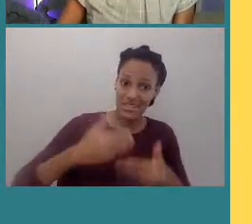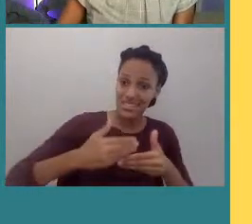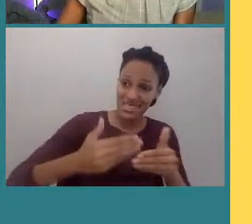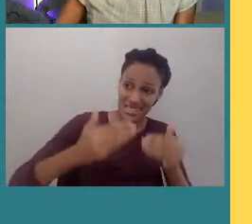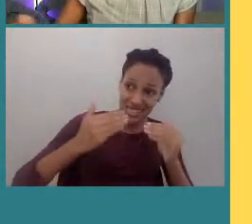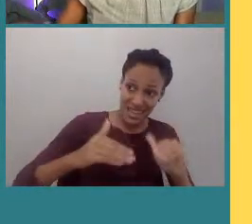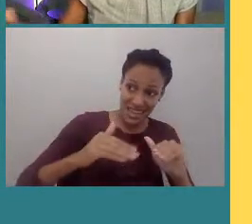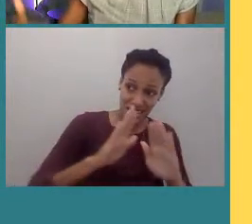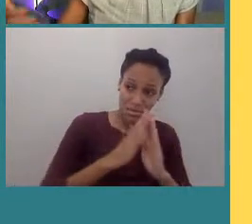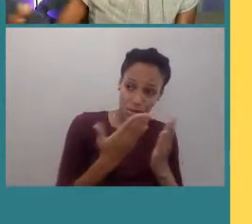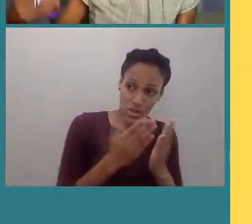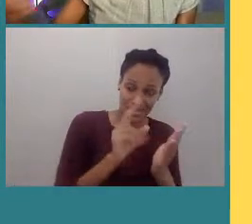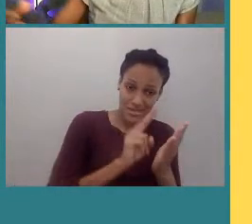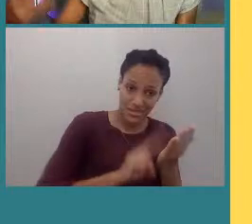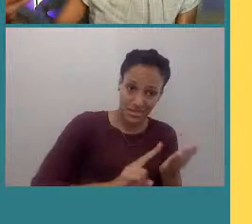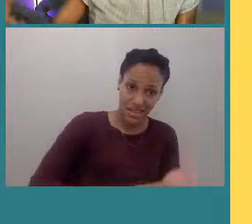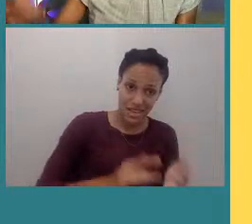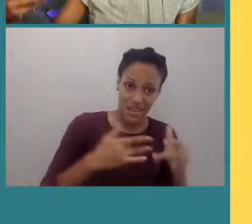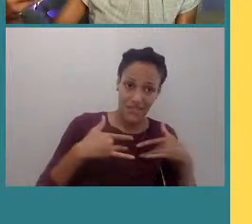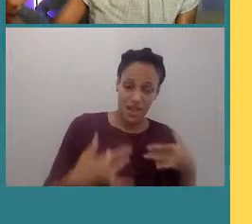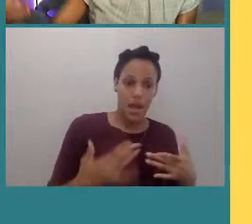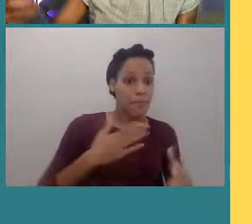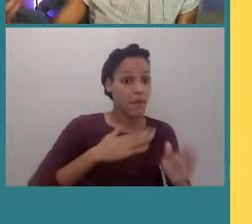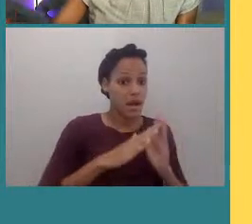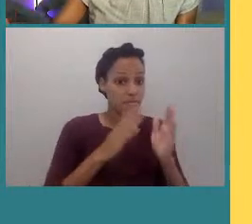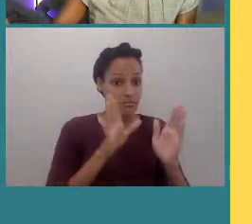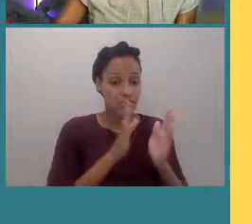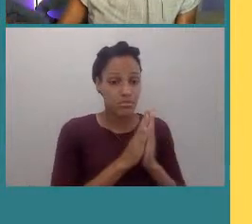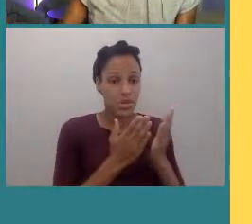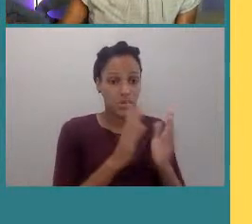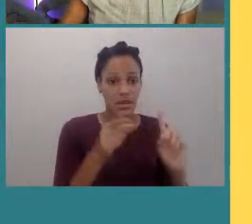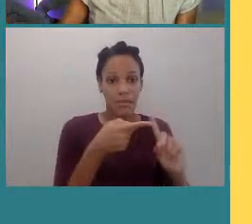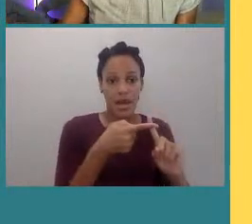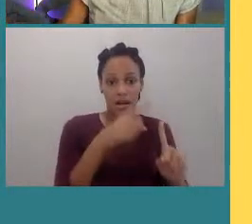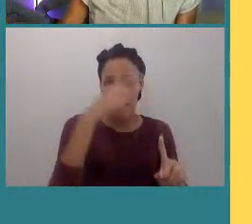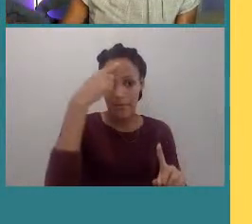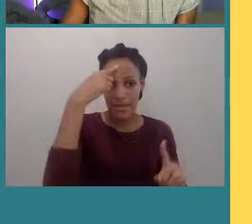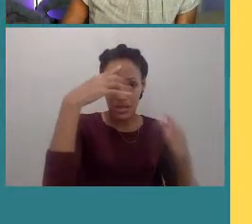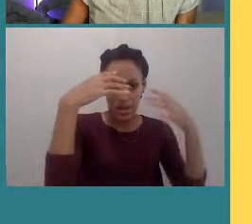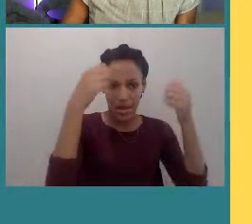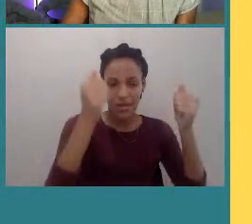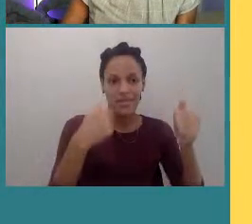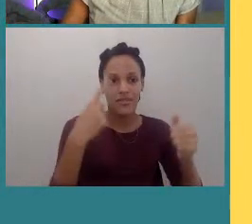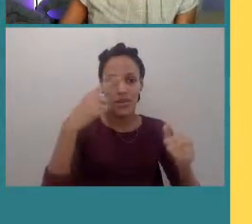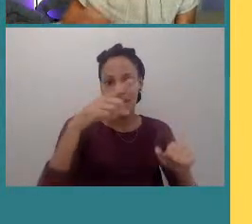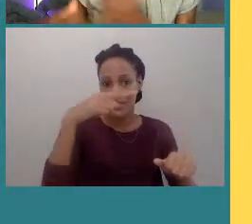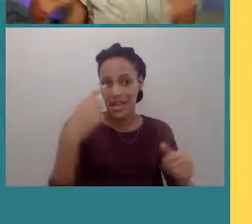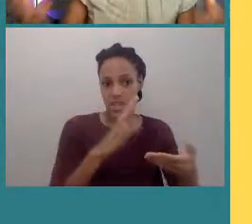So I'm going to open it up in a minute to the Q&A portion. The last thing I want to